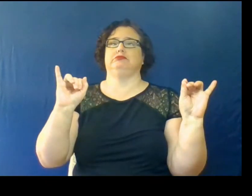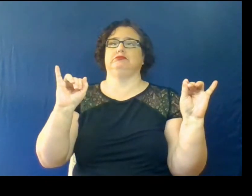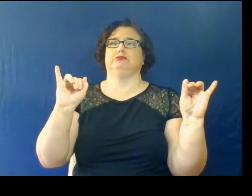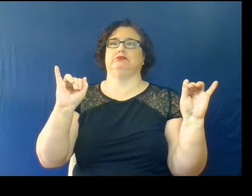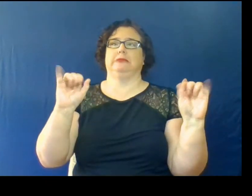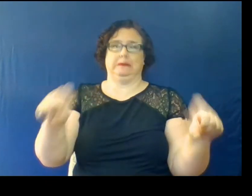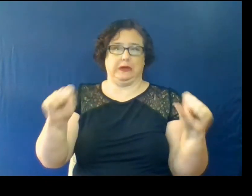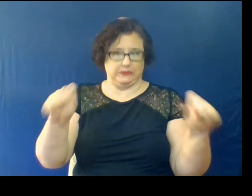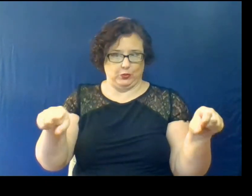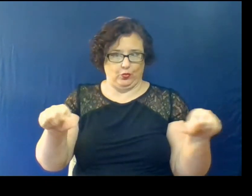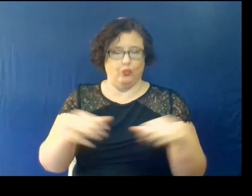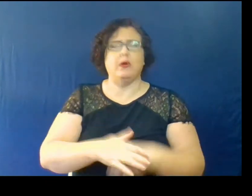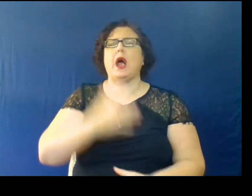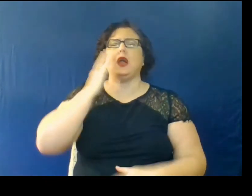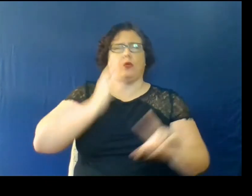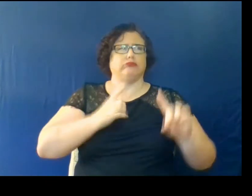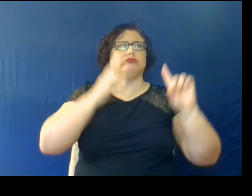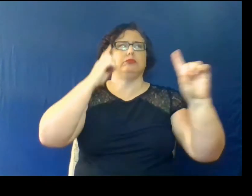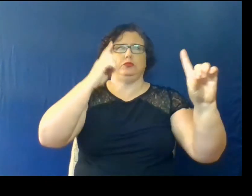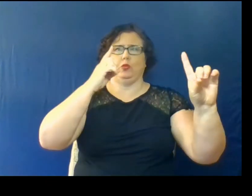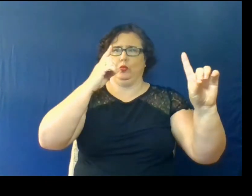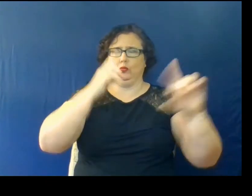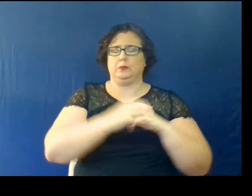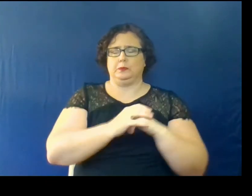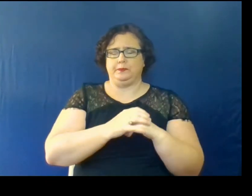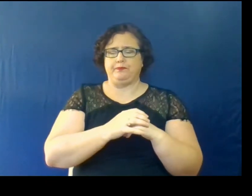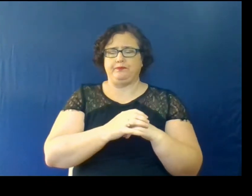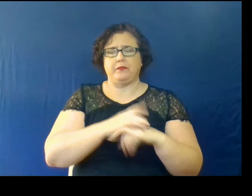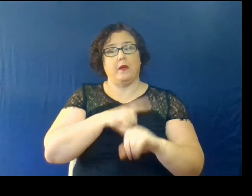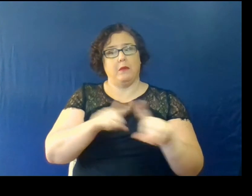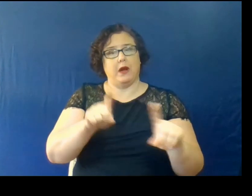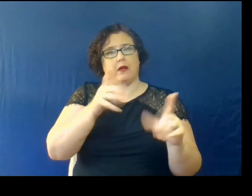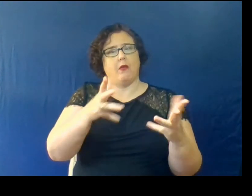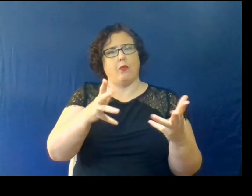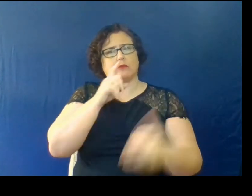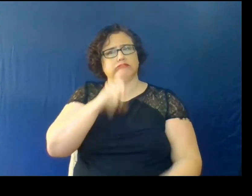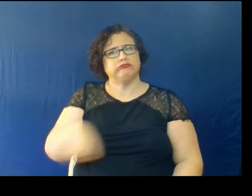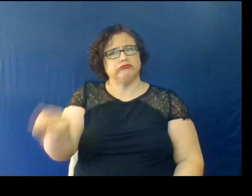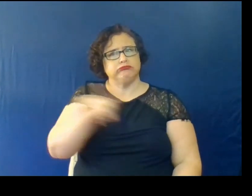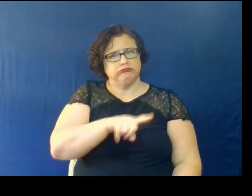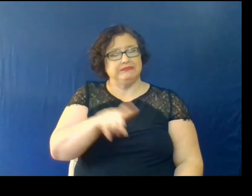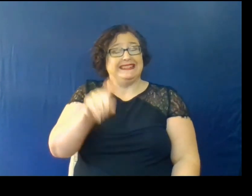know that's the goal in most cases. I want to make sure that people understand if for whatever reason